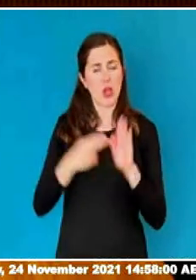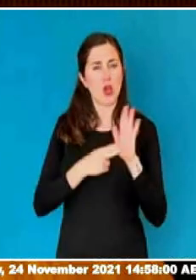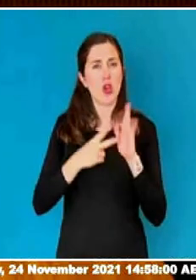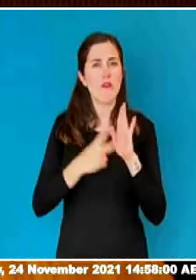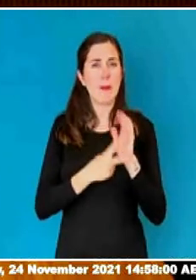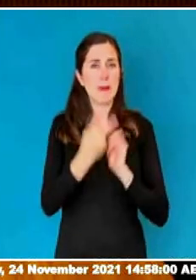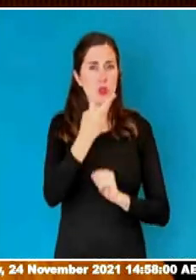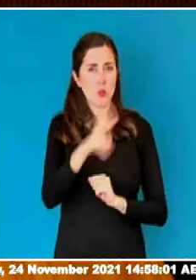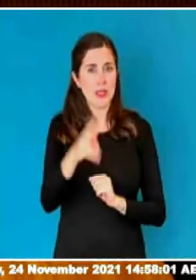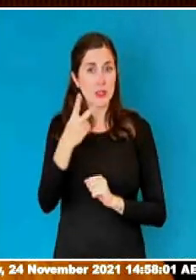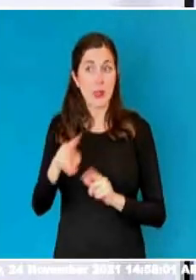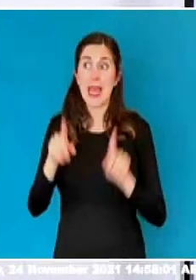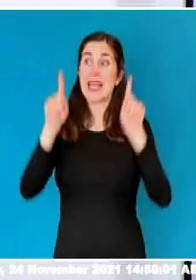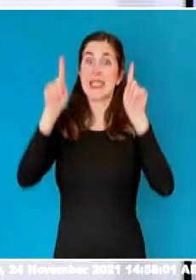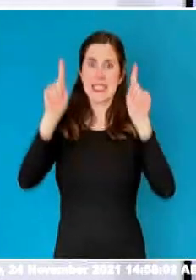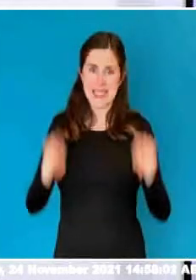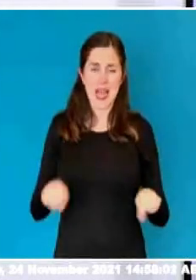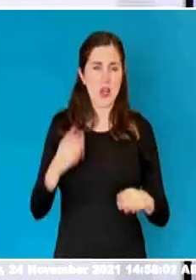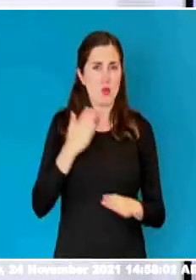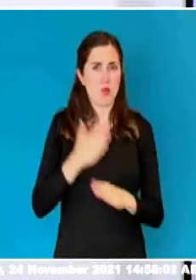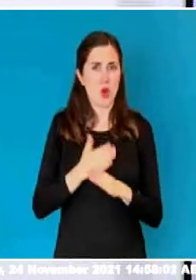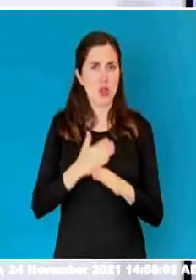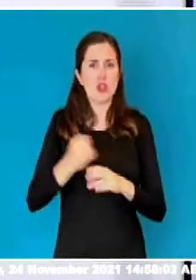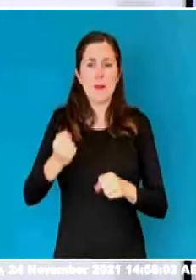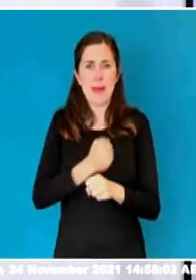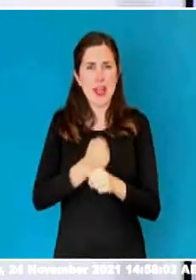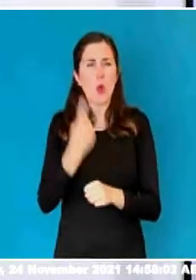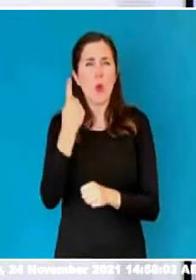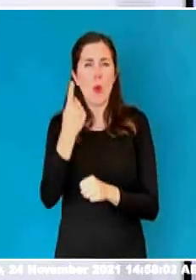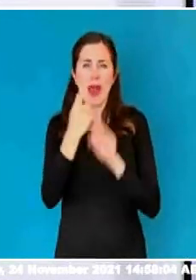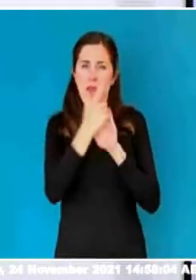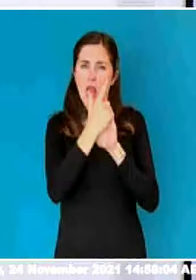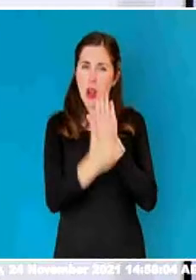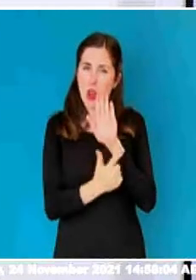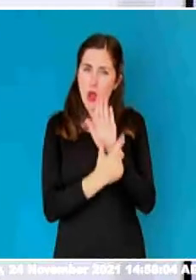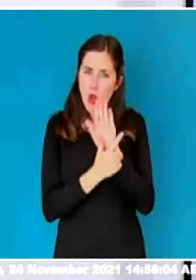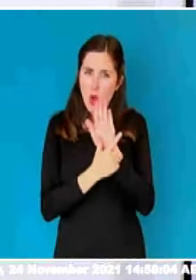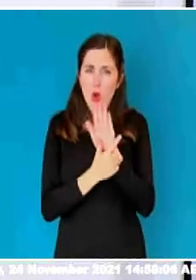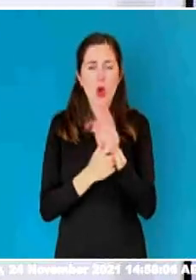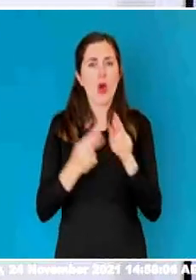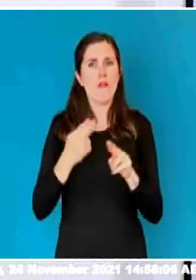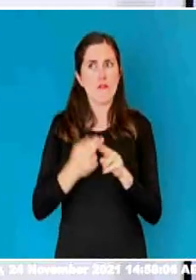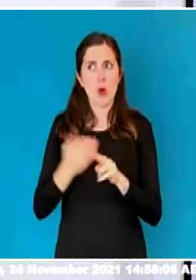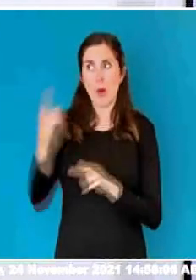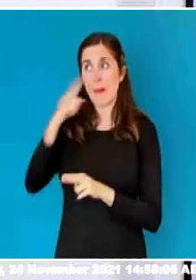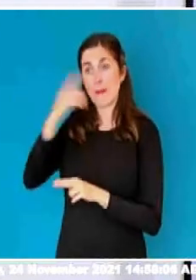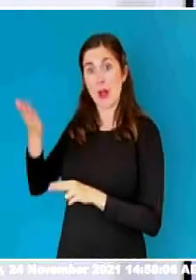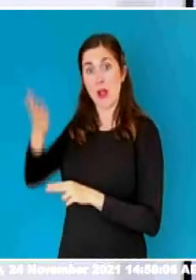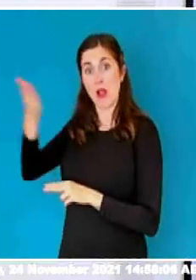develop a model code of practice to support duty holders to manage psychosocial hazards,